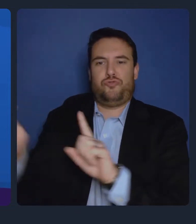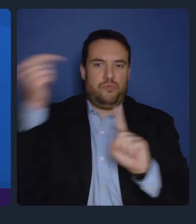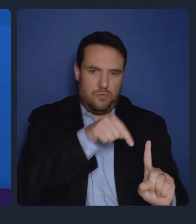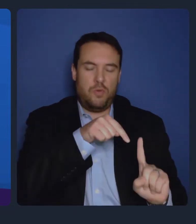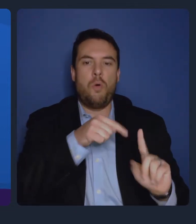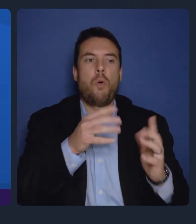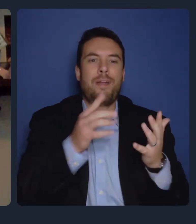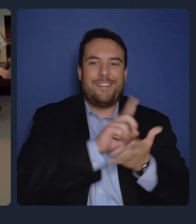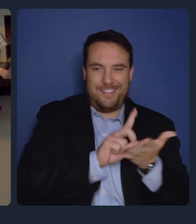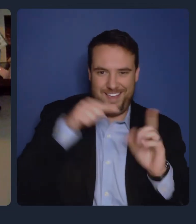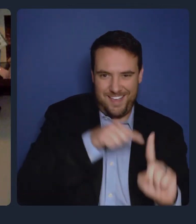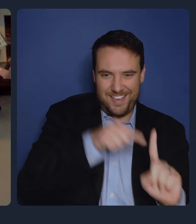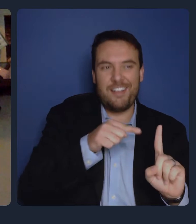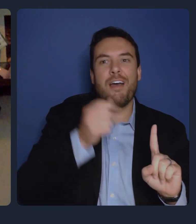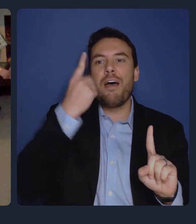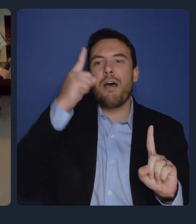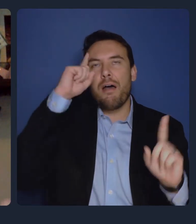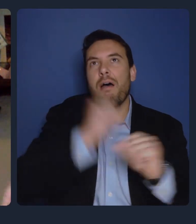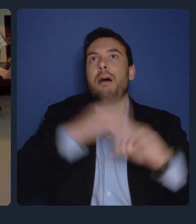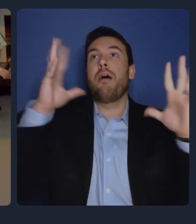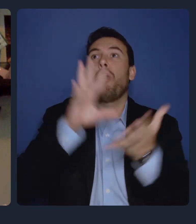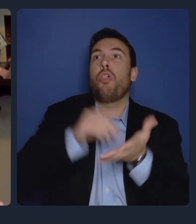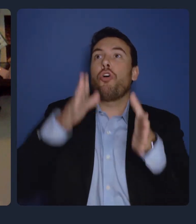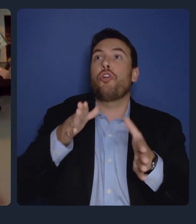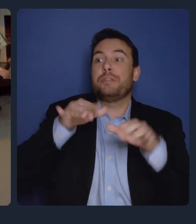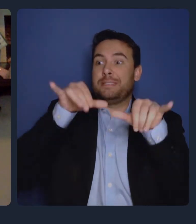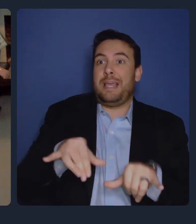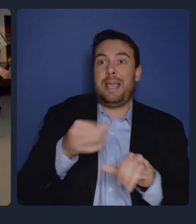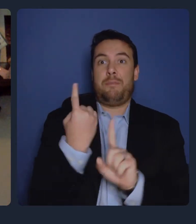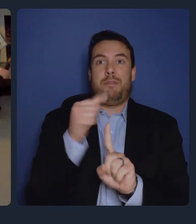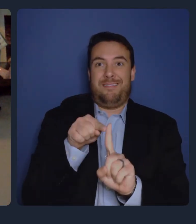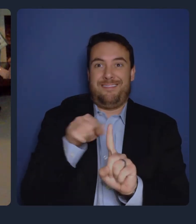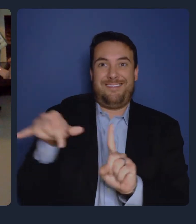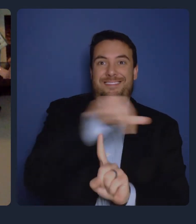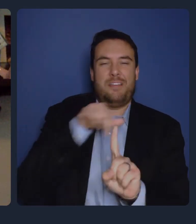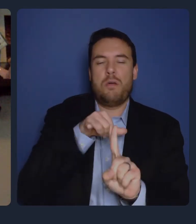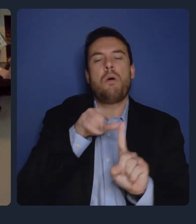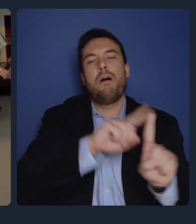So not anticipating that everybody's going to interact or understand things in the same ways